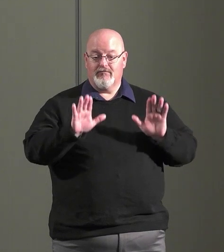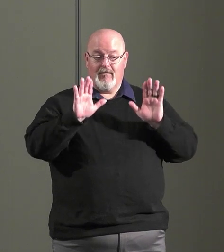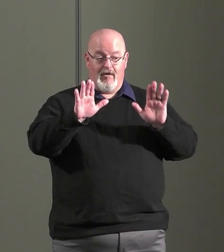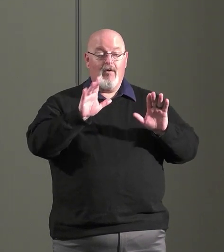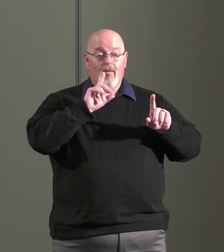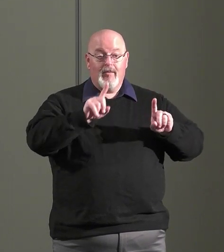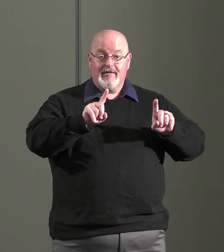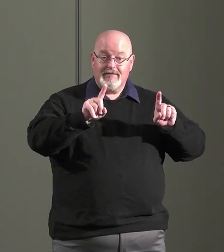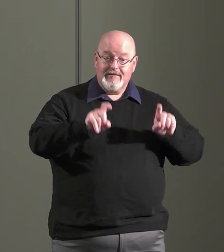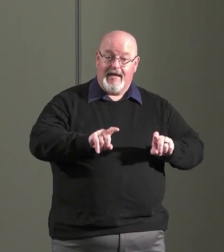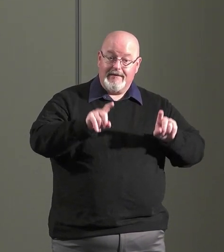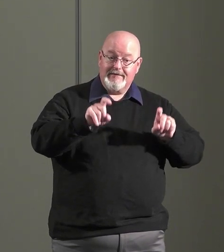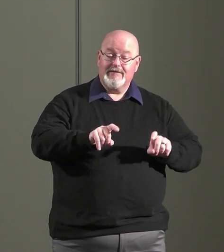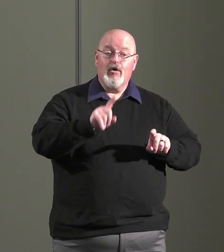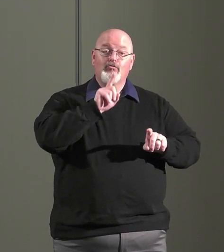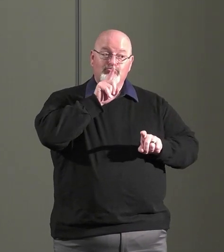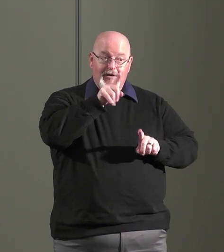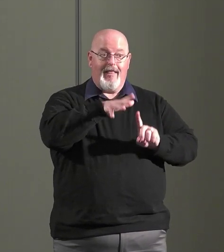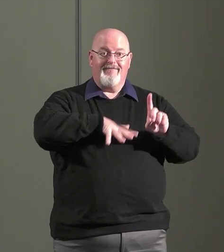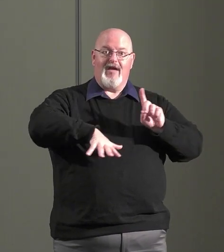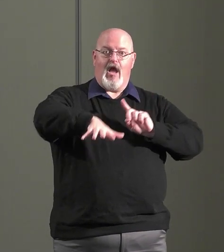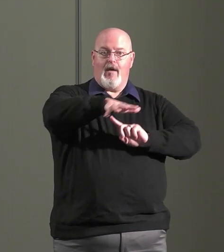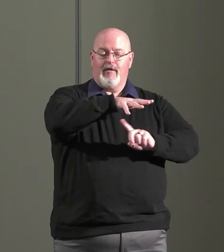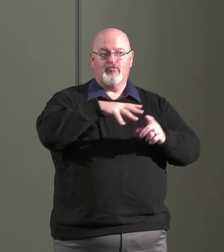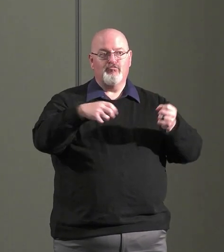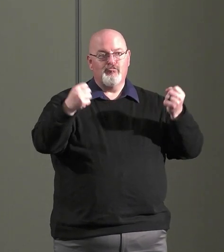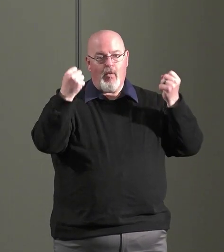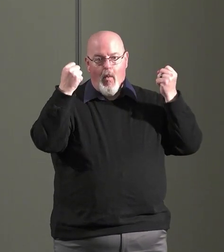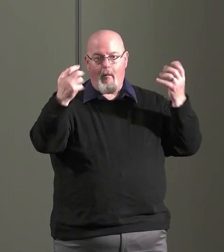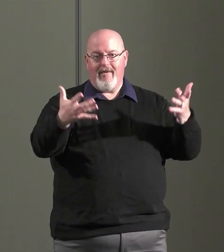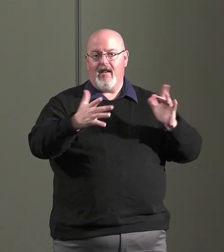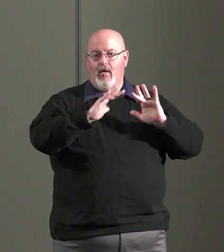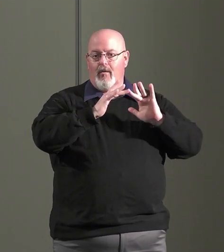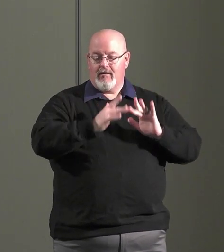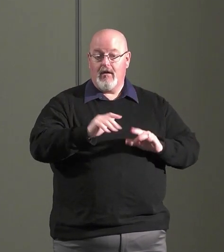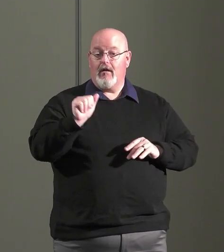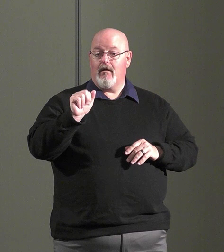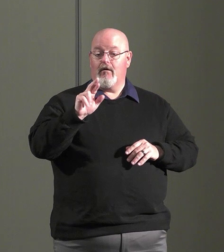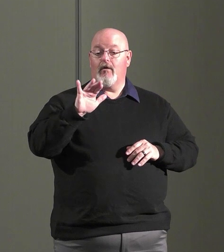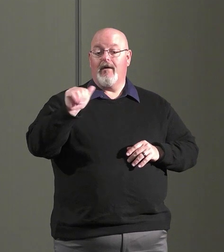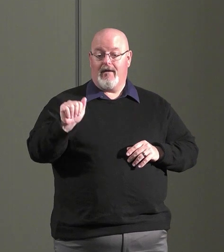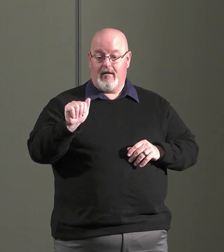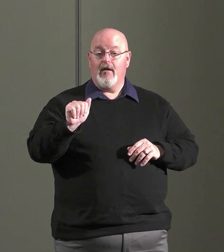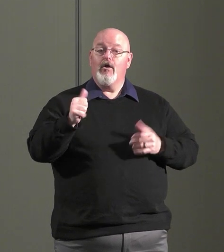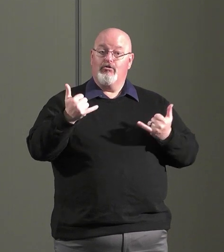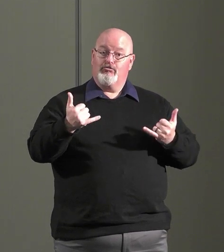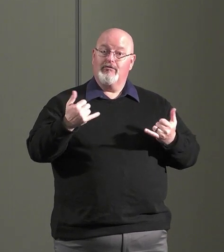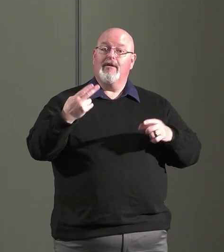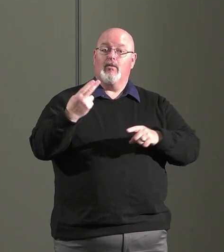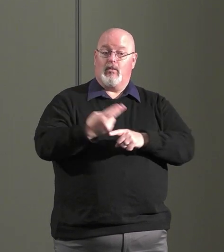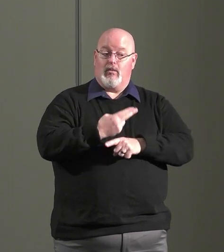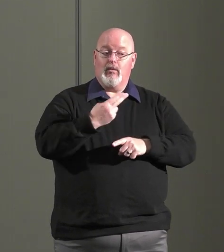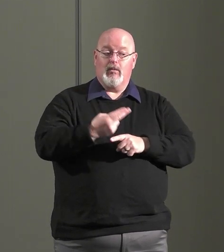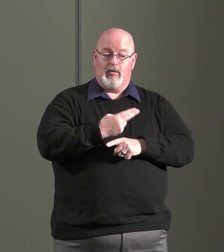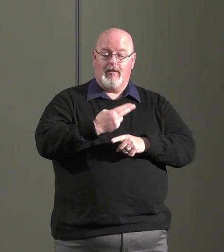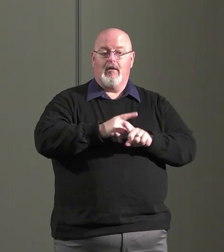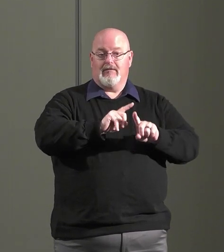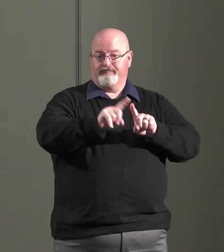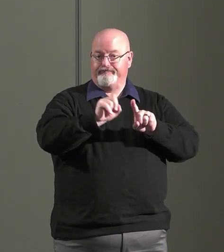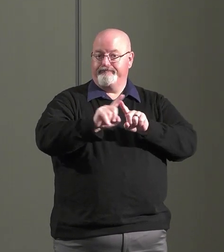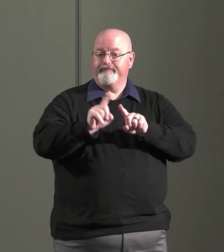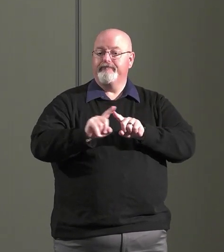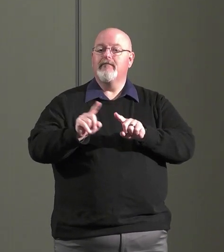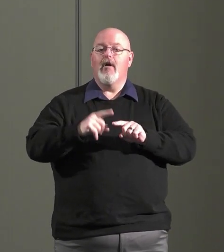it. There are many websites ARIA is currently used in different ways and not always correct.